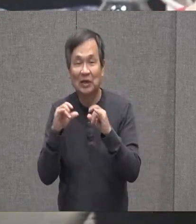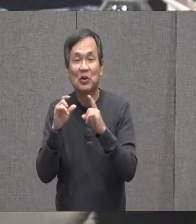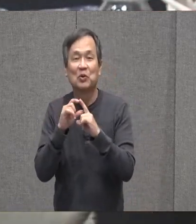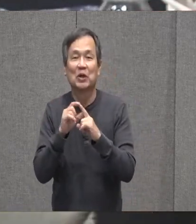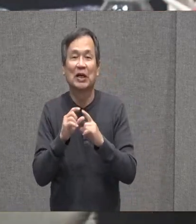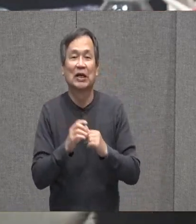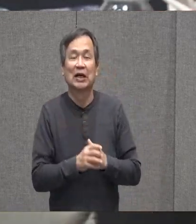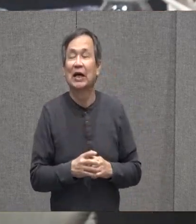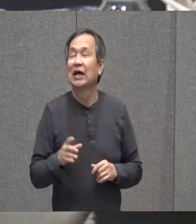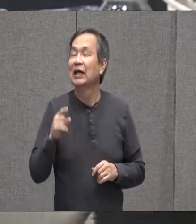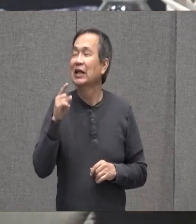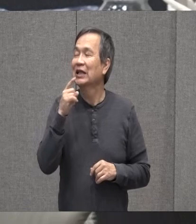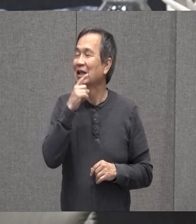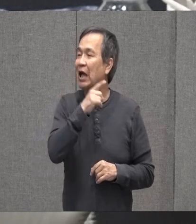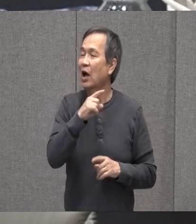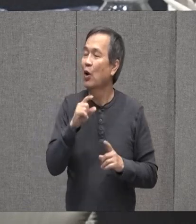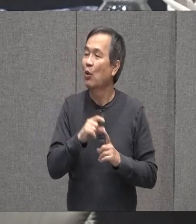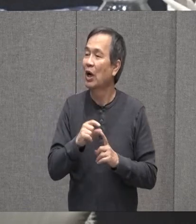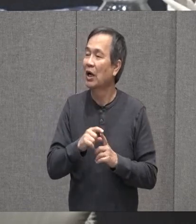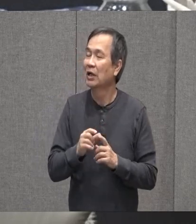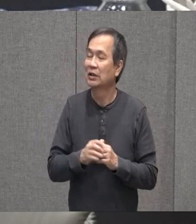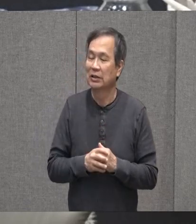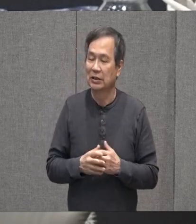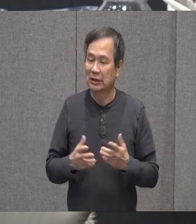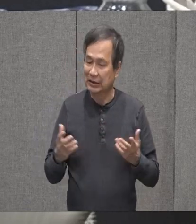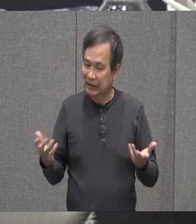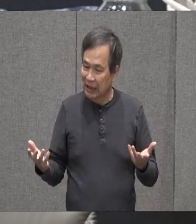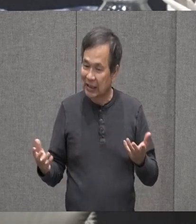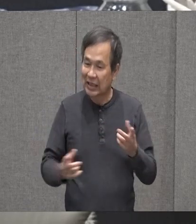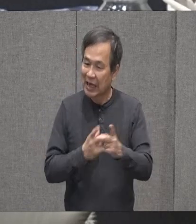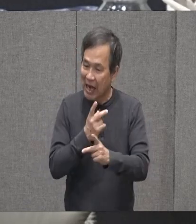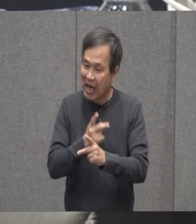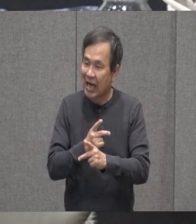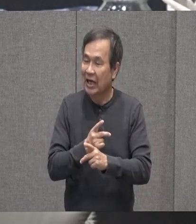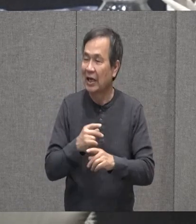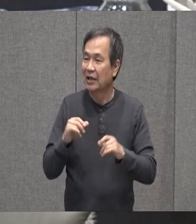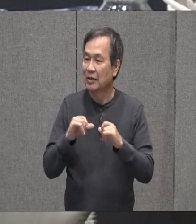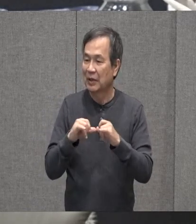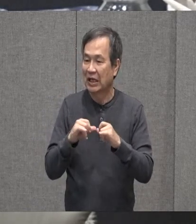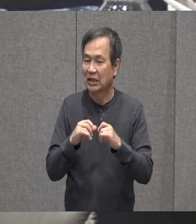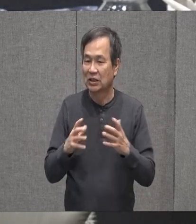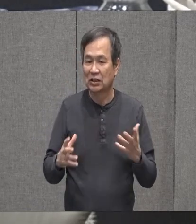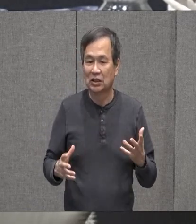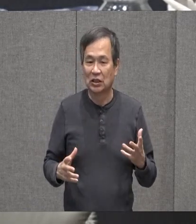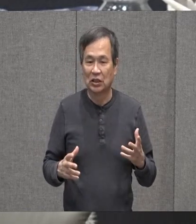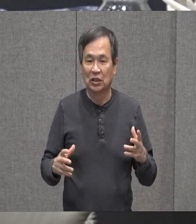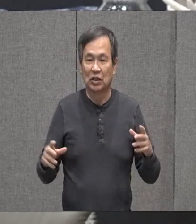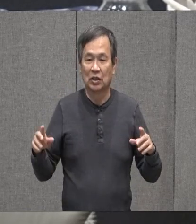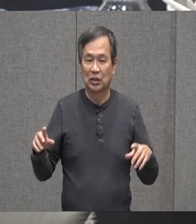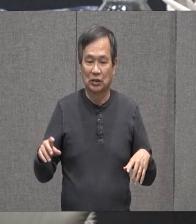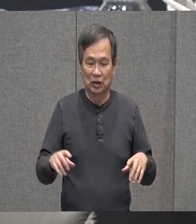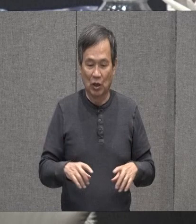So this word is another type of measurement that is sort of a compliment to perimeter.